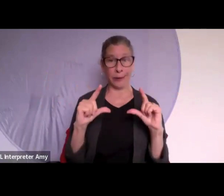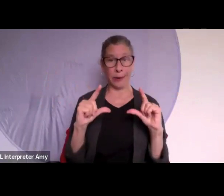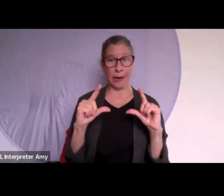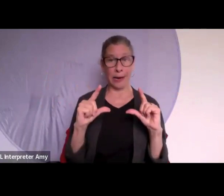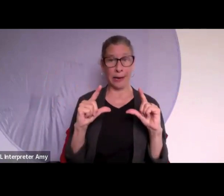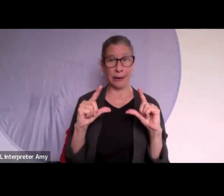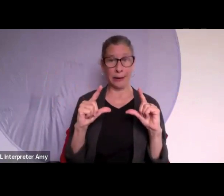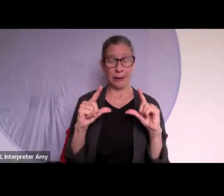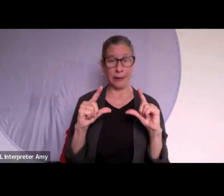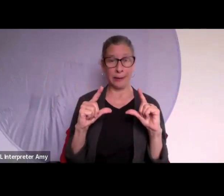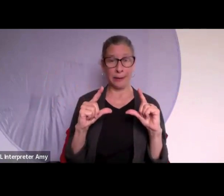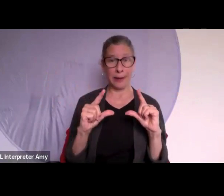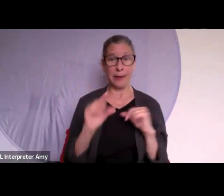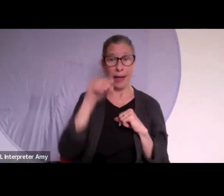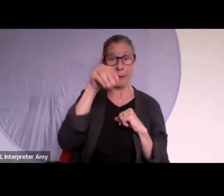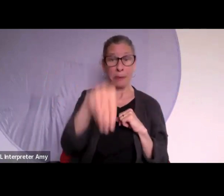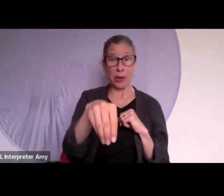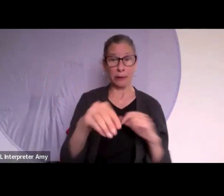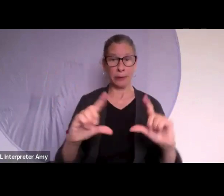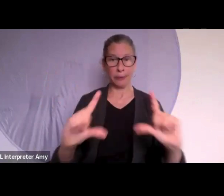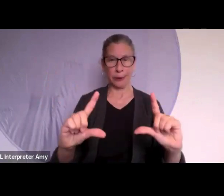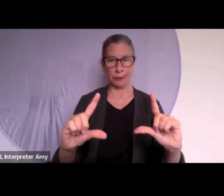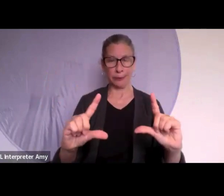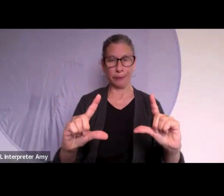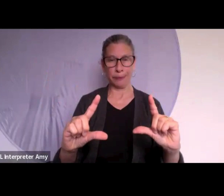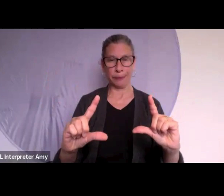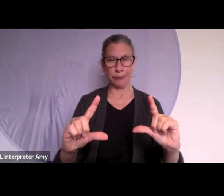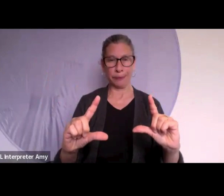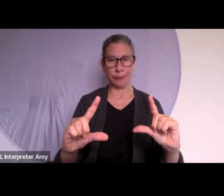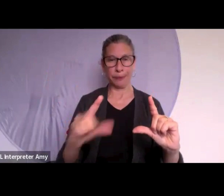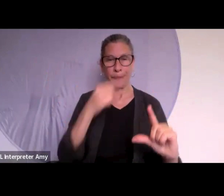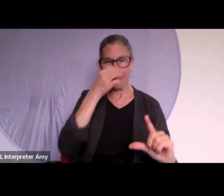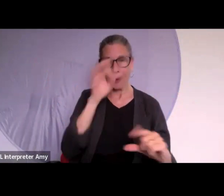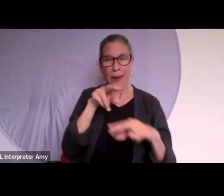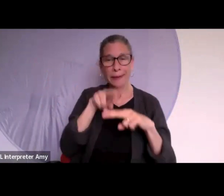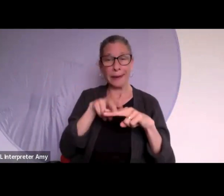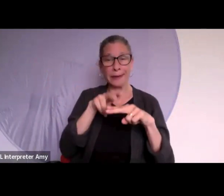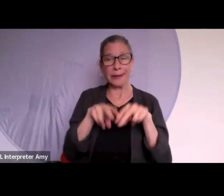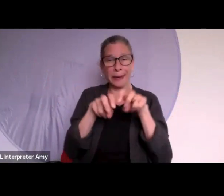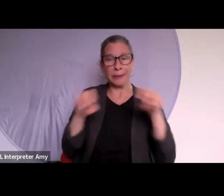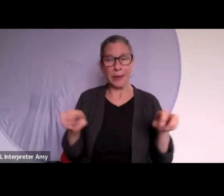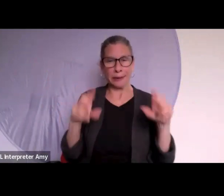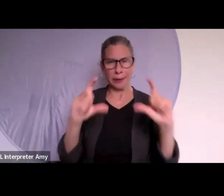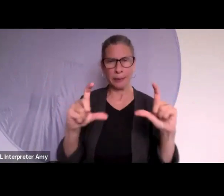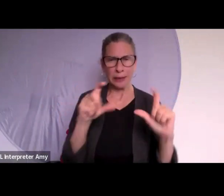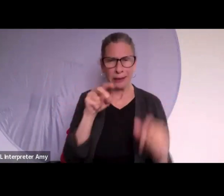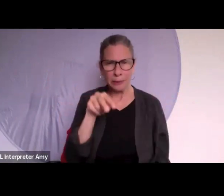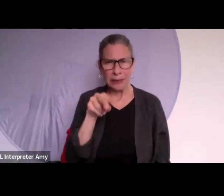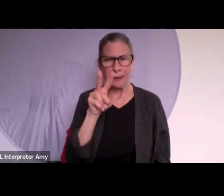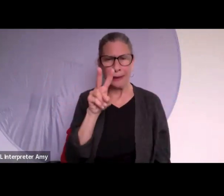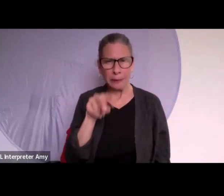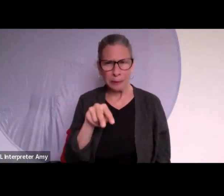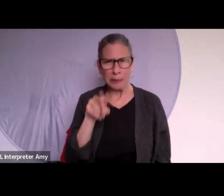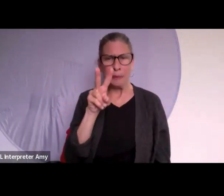popcorn holder and the drink holder by your seats. If you've ever tried to watch a movie, while looking at your drink, or